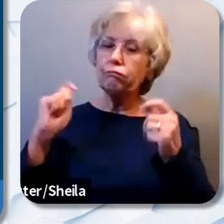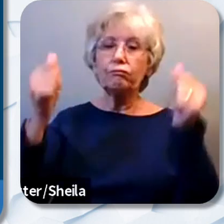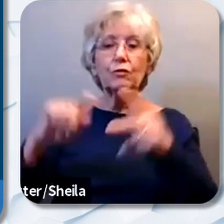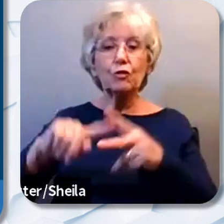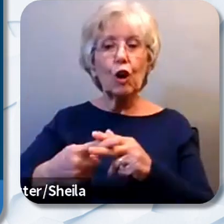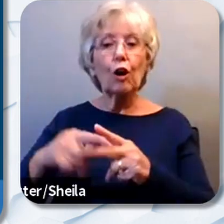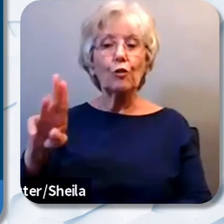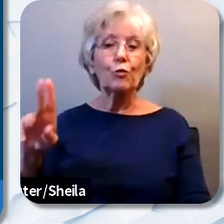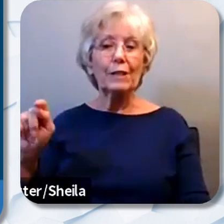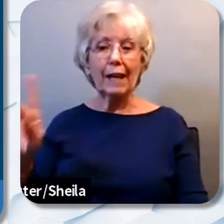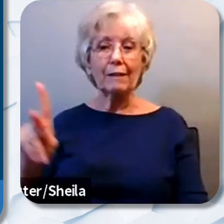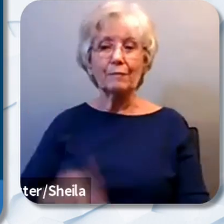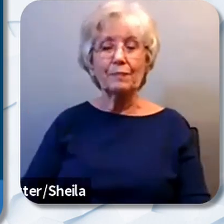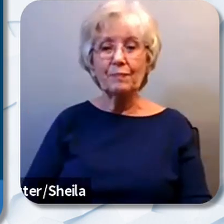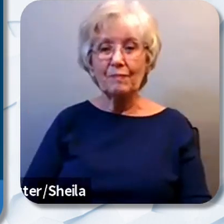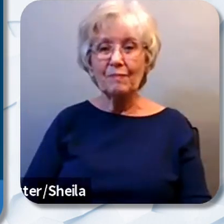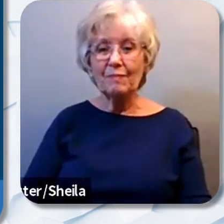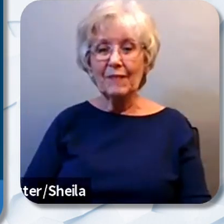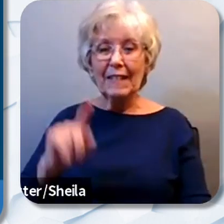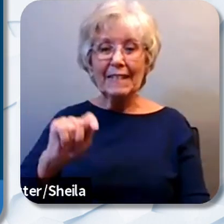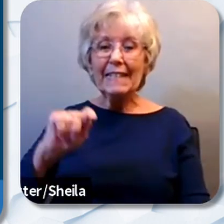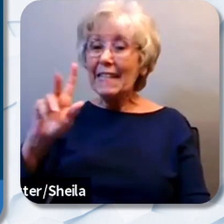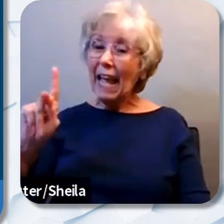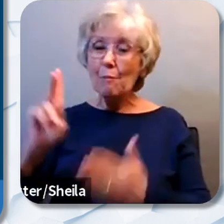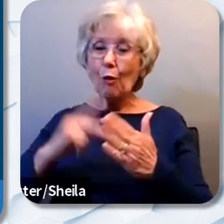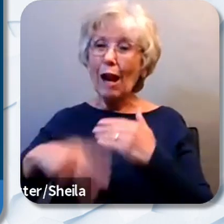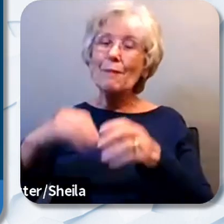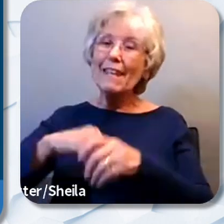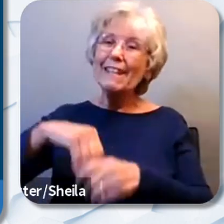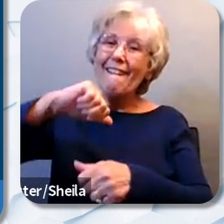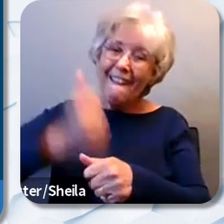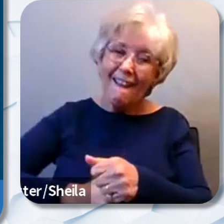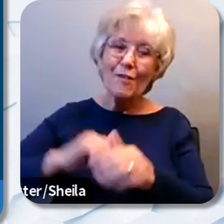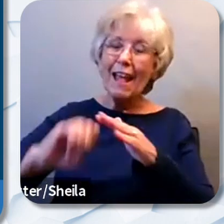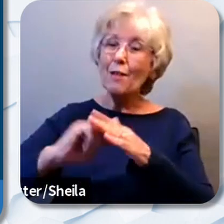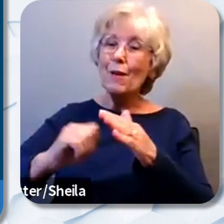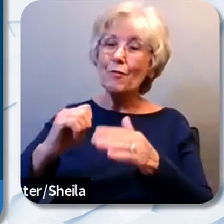Sheila Self: Pre-K program and every elementary campus that's wonderful and San Diego